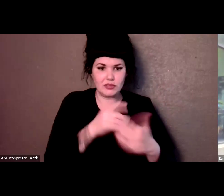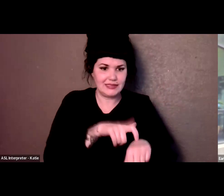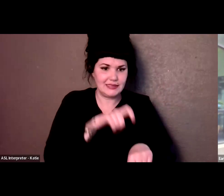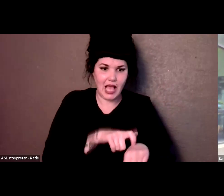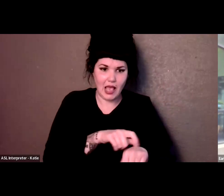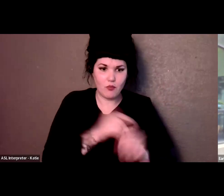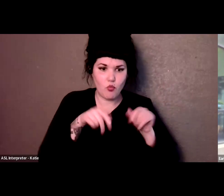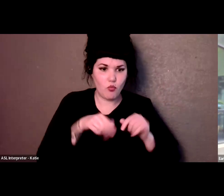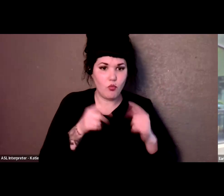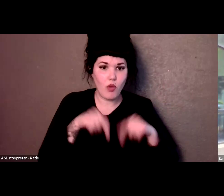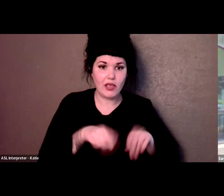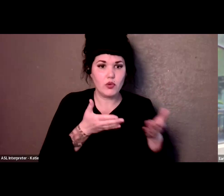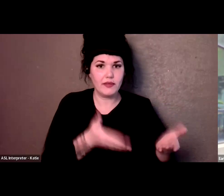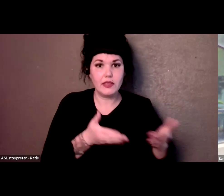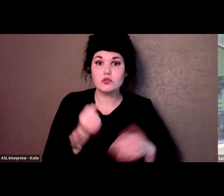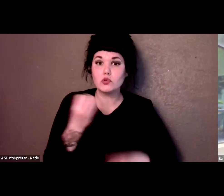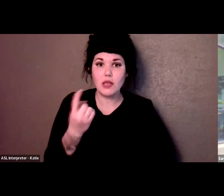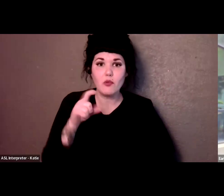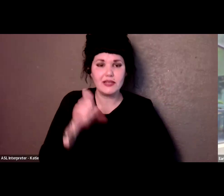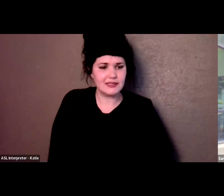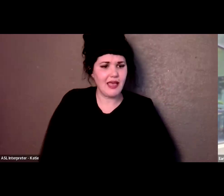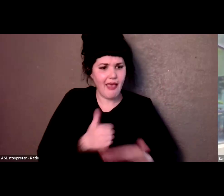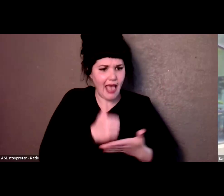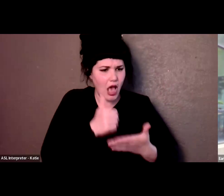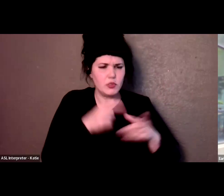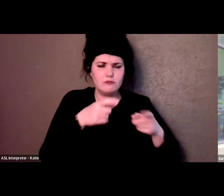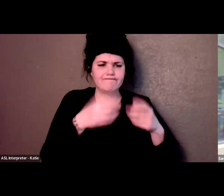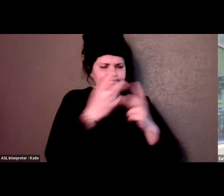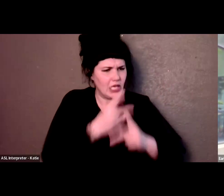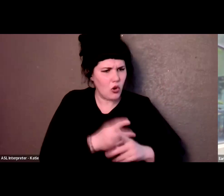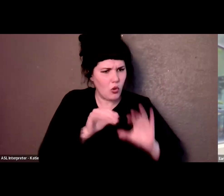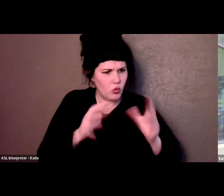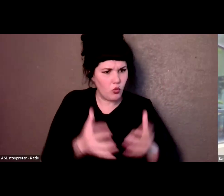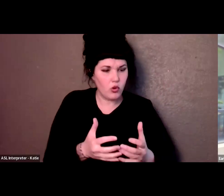The other question I sometimes get at these things is how many clients do we have, and the